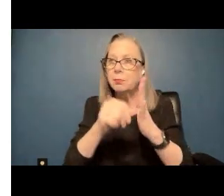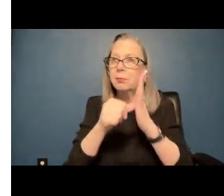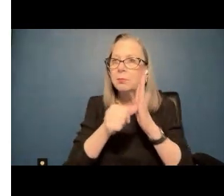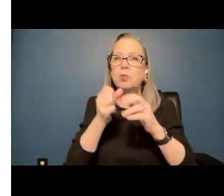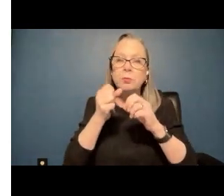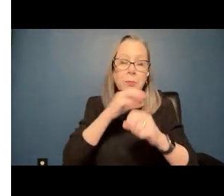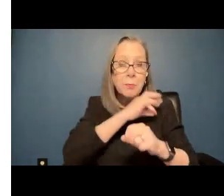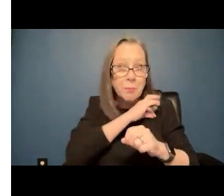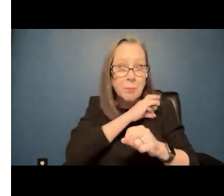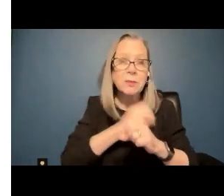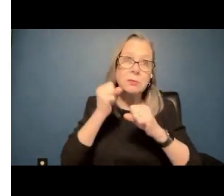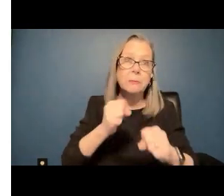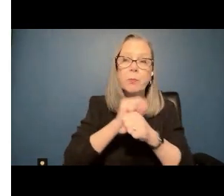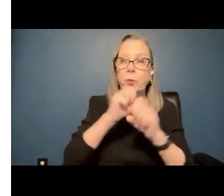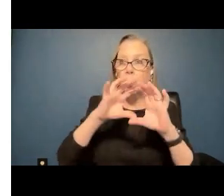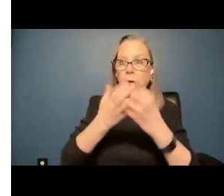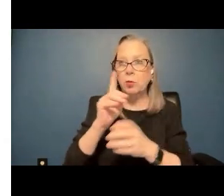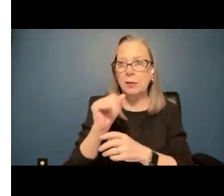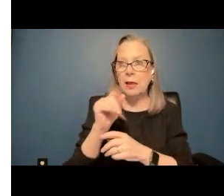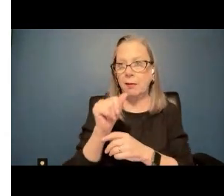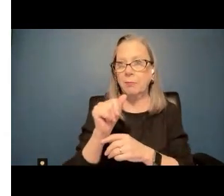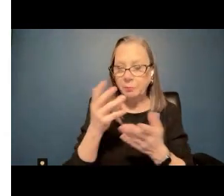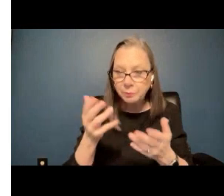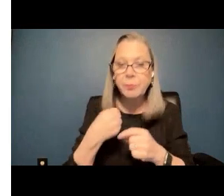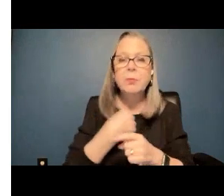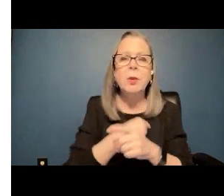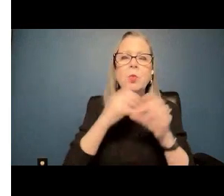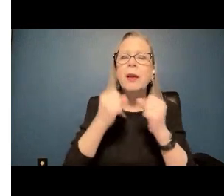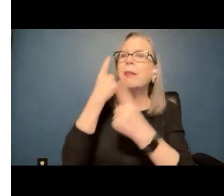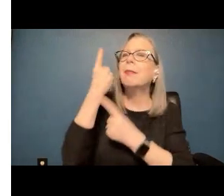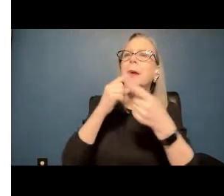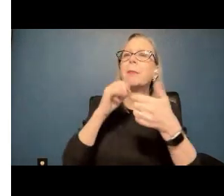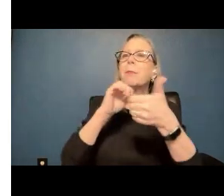data, we can think about partners in two different groups.